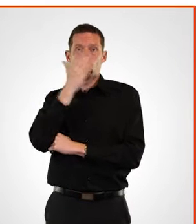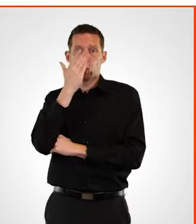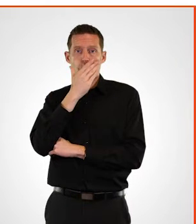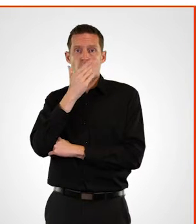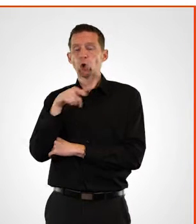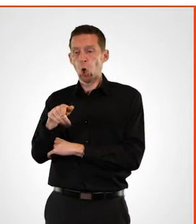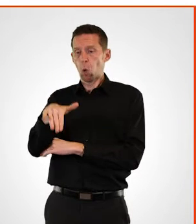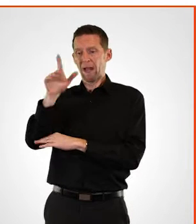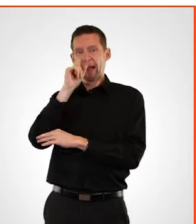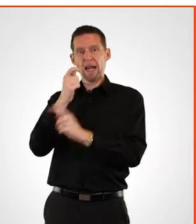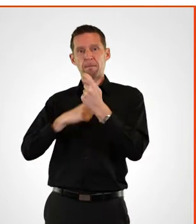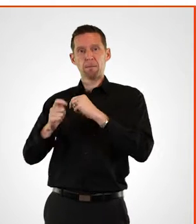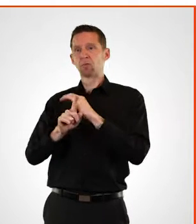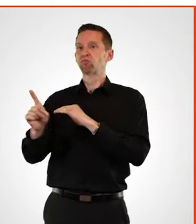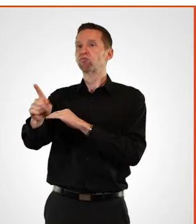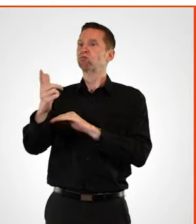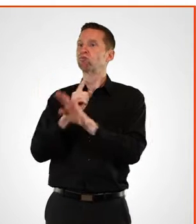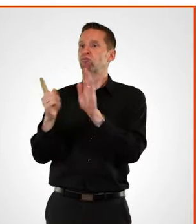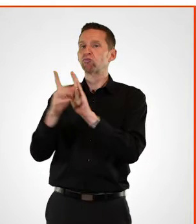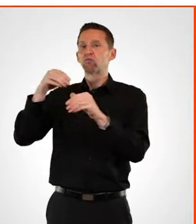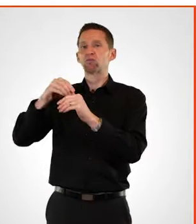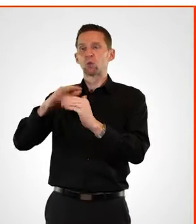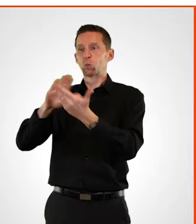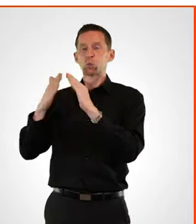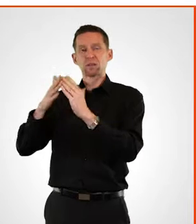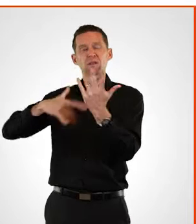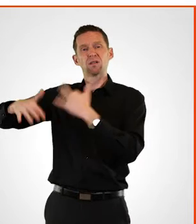so that they can become productive citizens